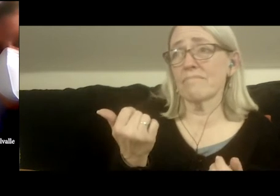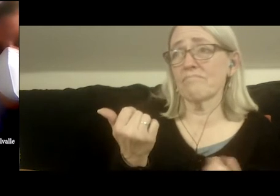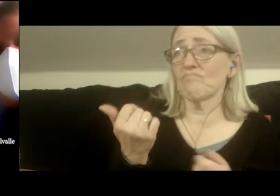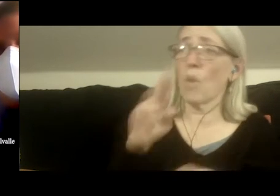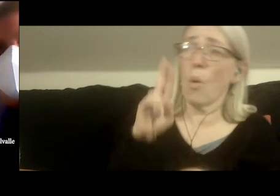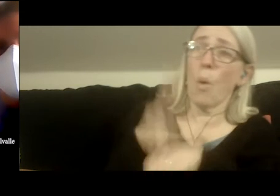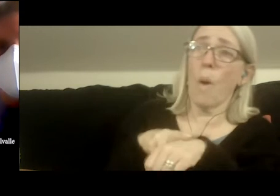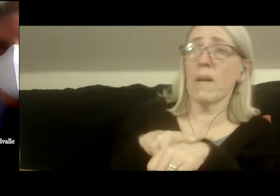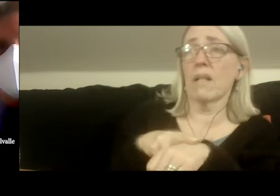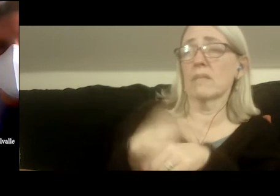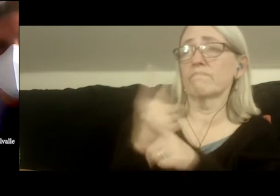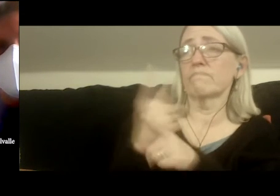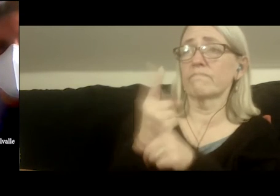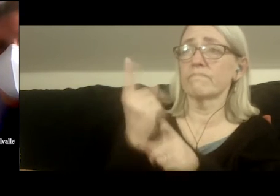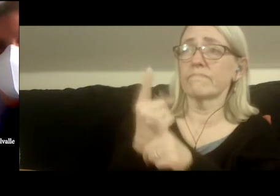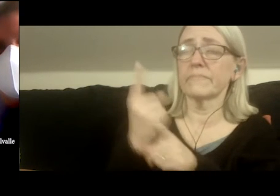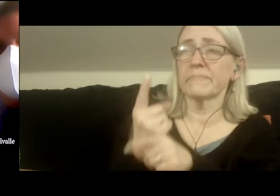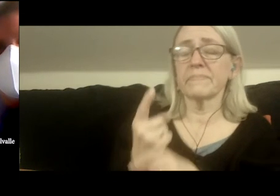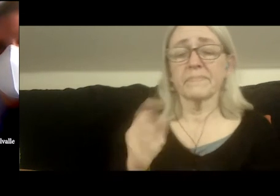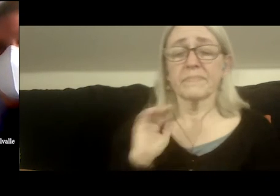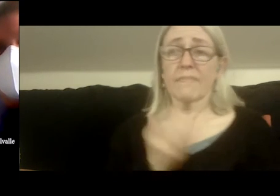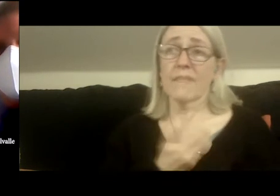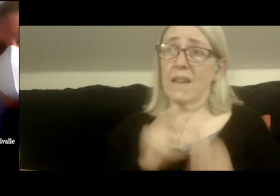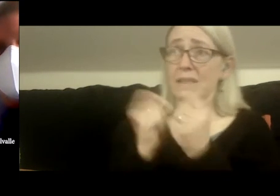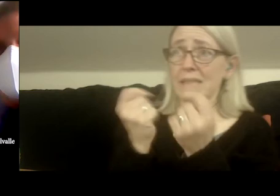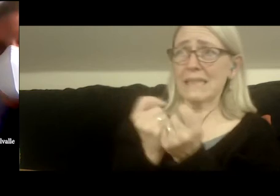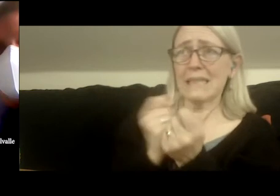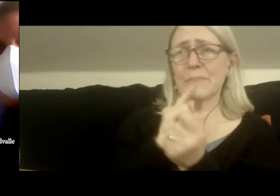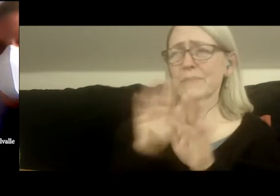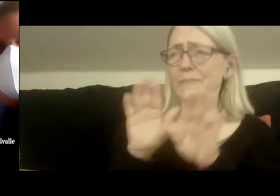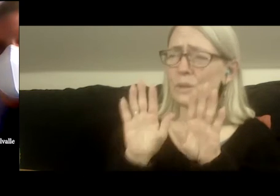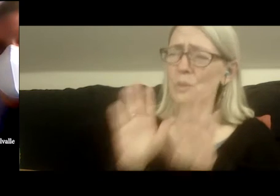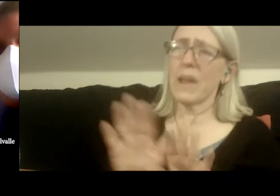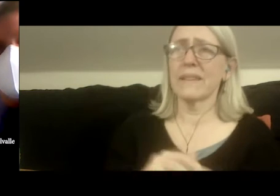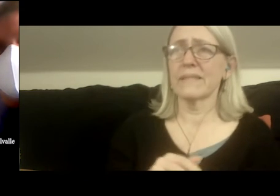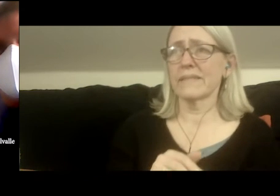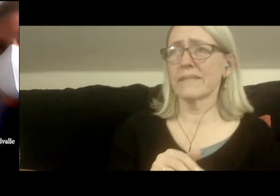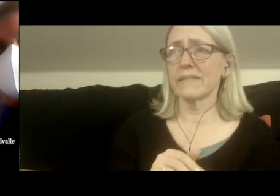I think we have a great team, and we just always, no matter what, pull together,